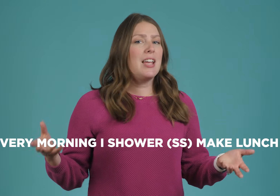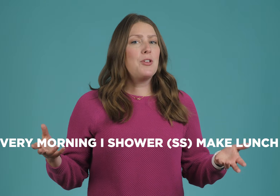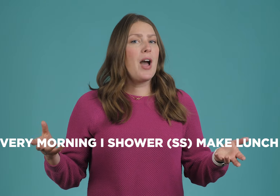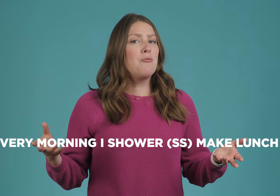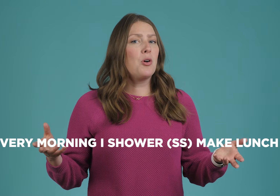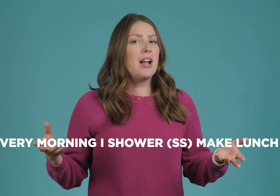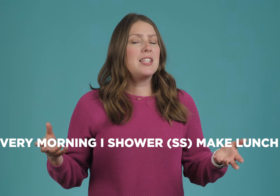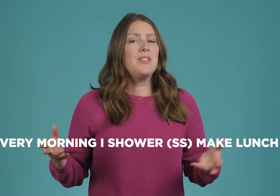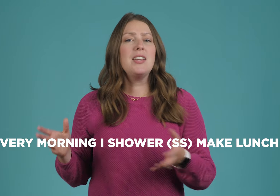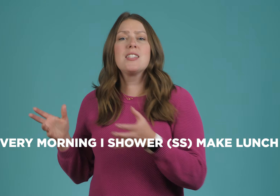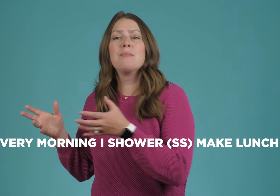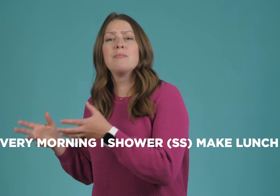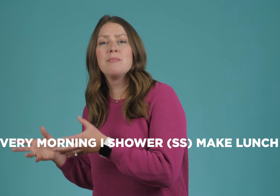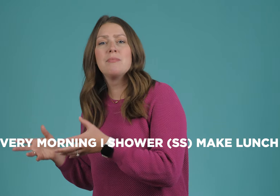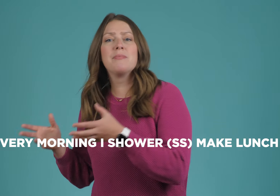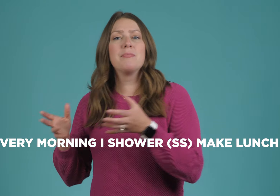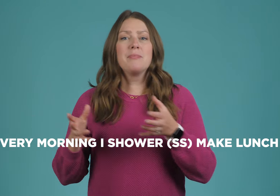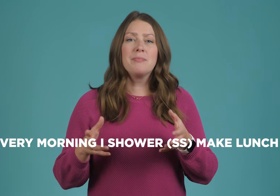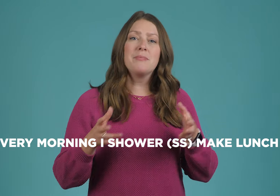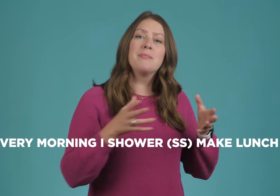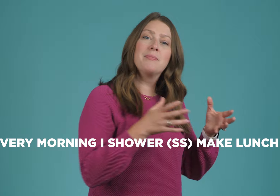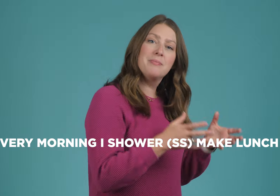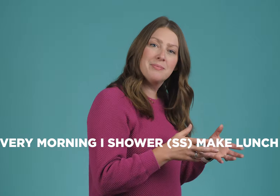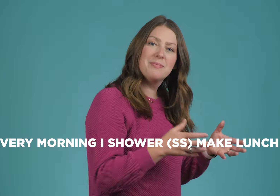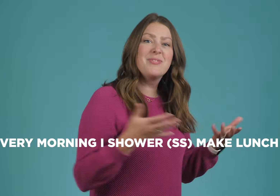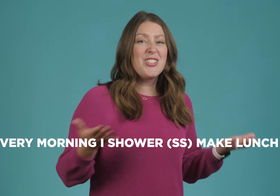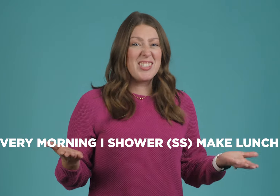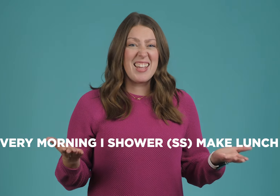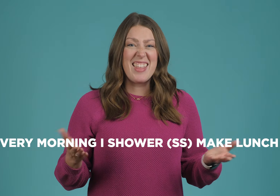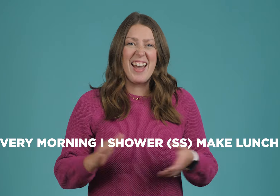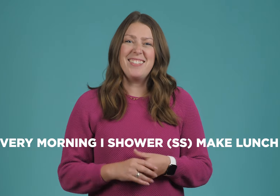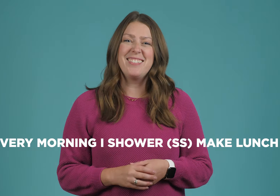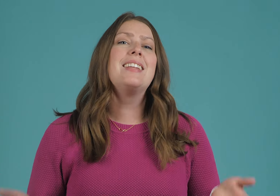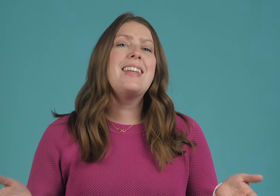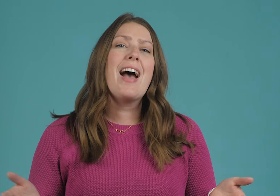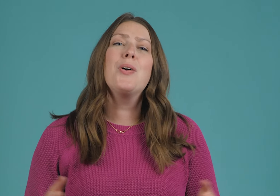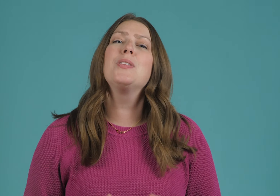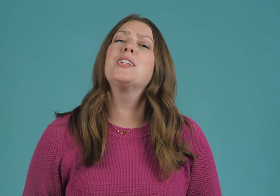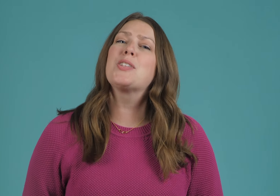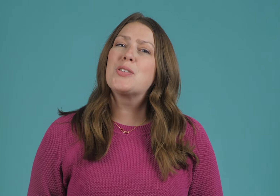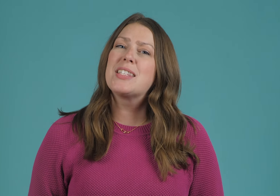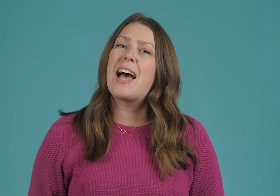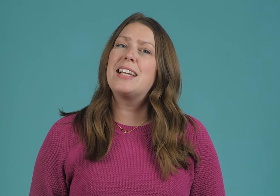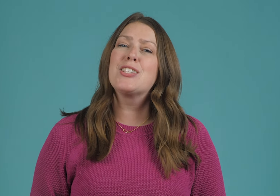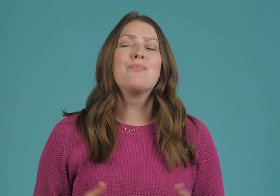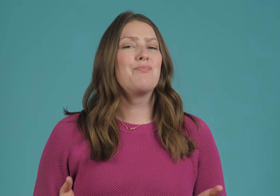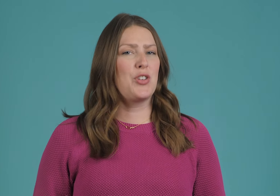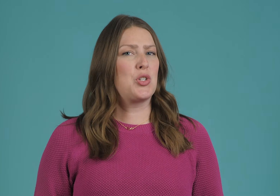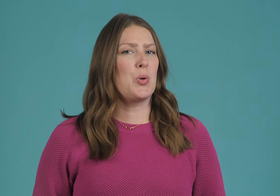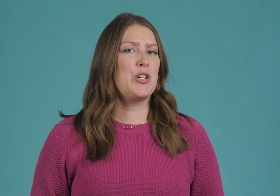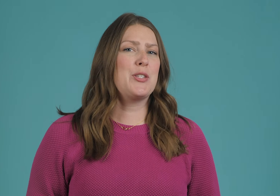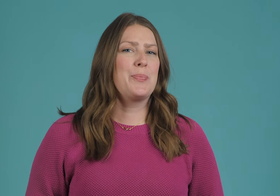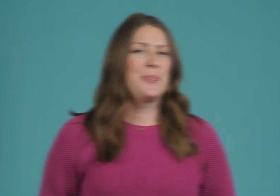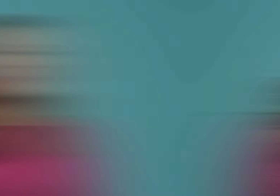If you have more activities. Just like that. Now let's learn signs for chores